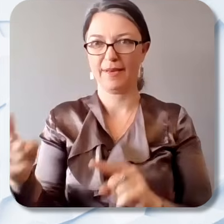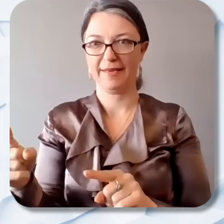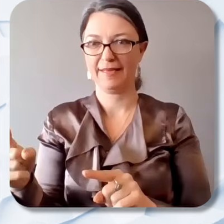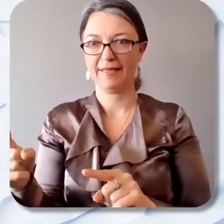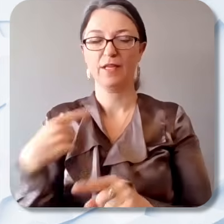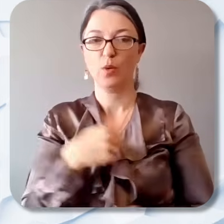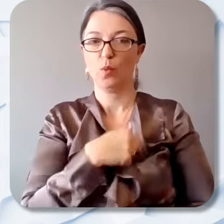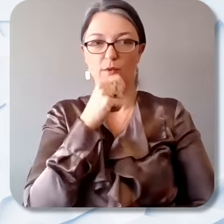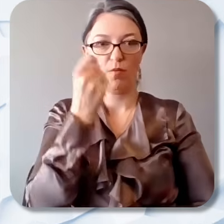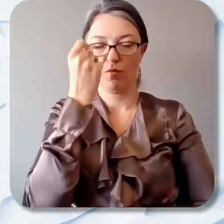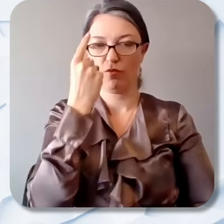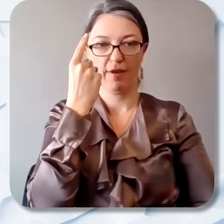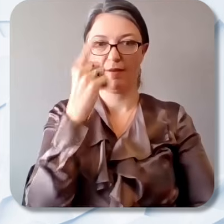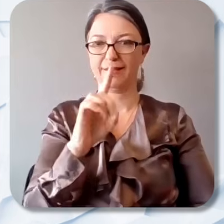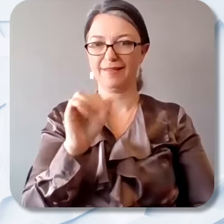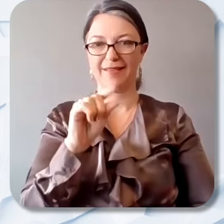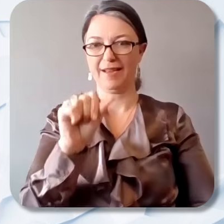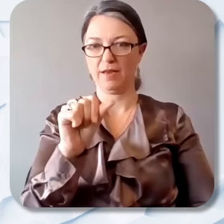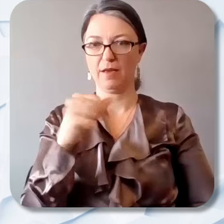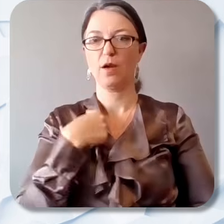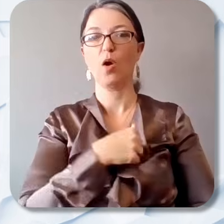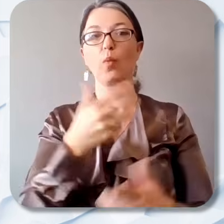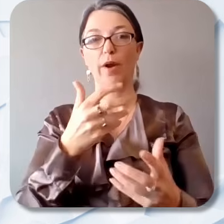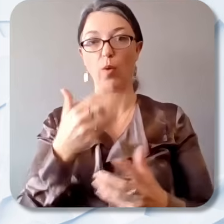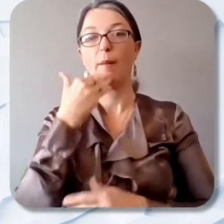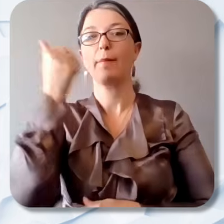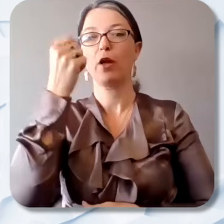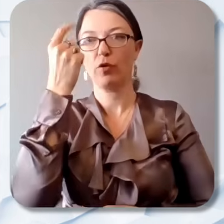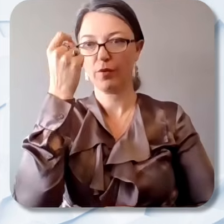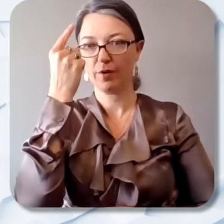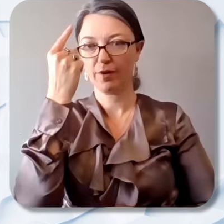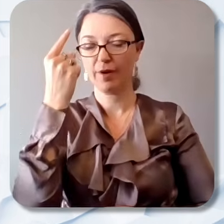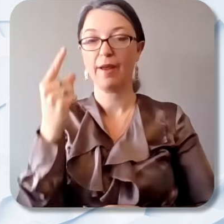We don't understand the data, and we want to understand it more and then we can identify